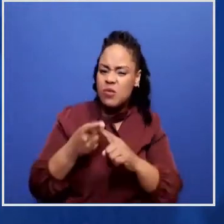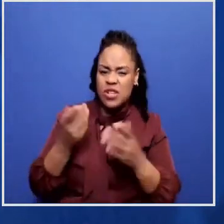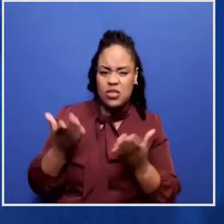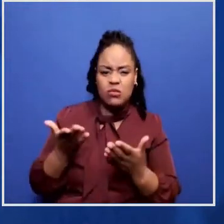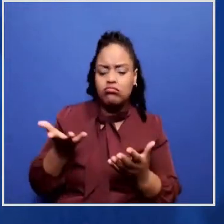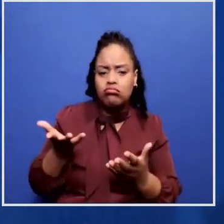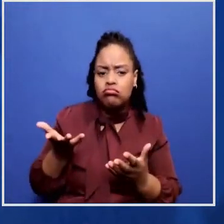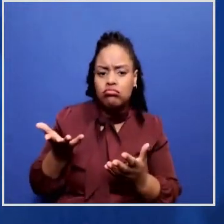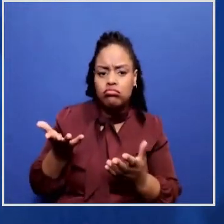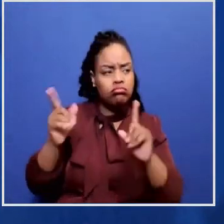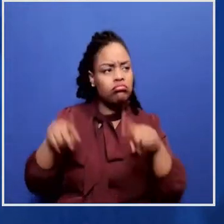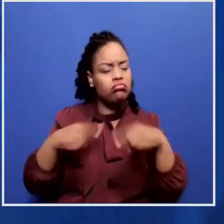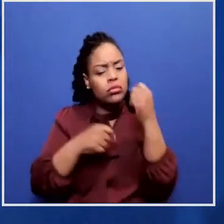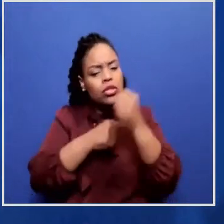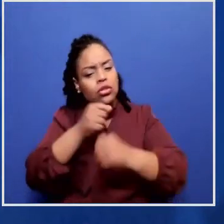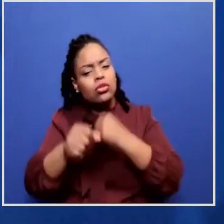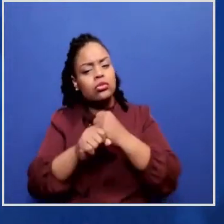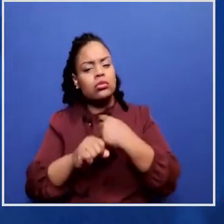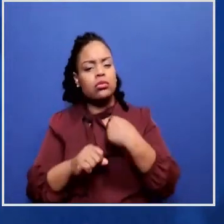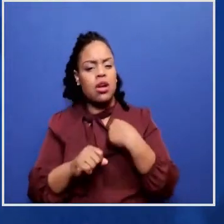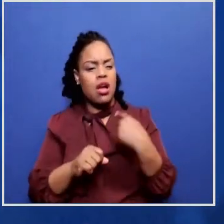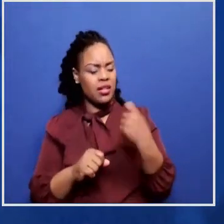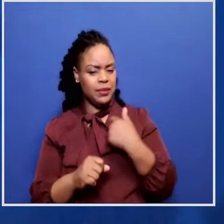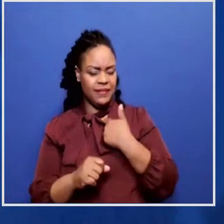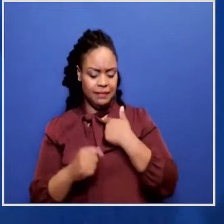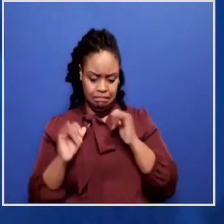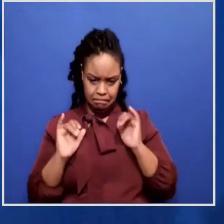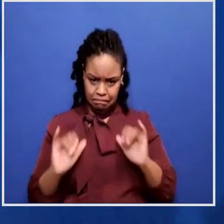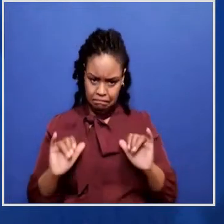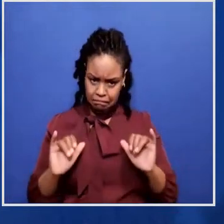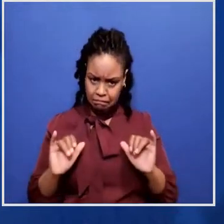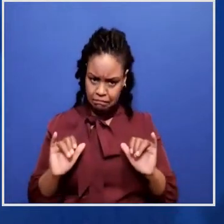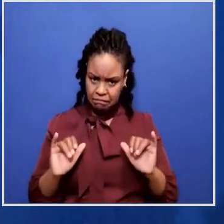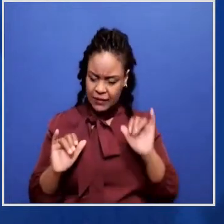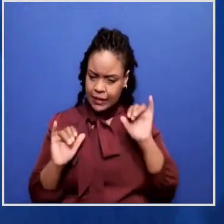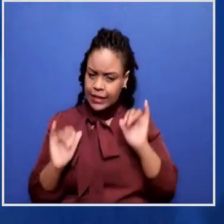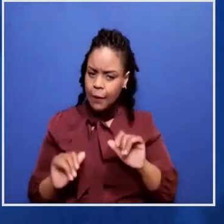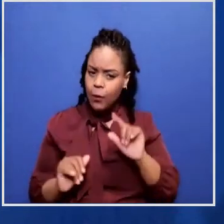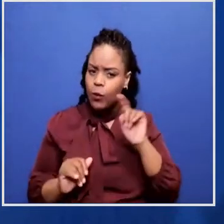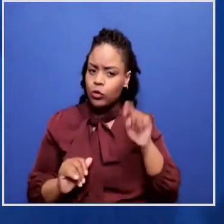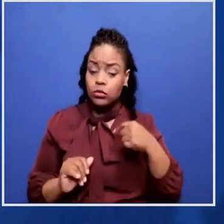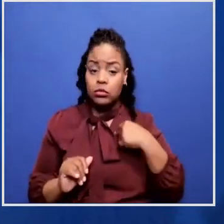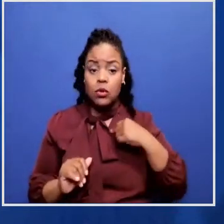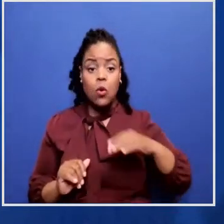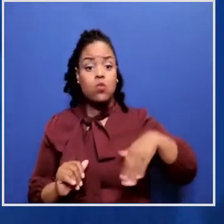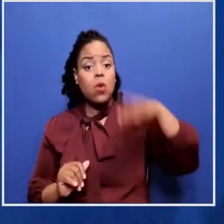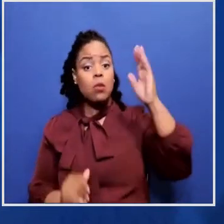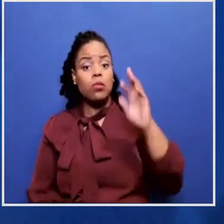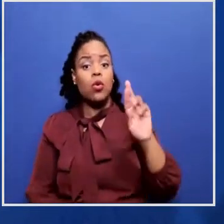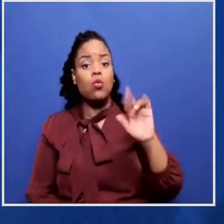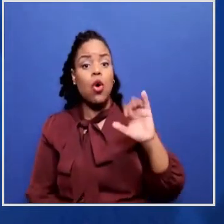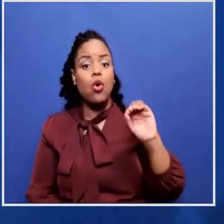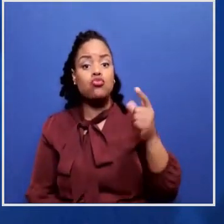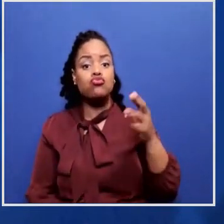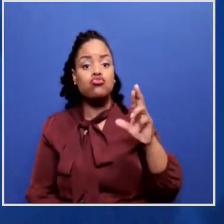MARTIN LUTHER KING ONCE ASKED WHERE DO WE GO FROM HERE? OVER THE PAST YEAR, I HAVE HAD TO ASK MYSELF THE EXACT SAME